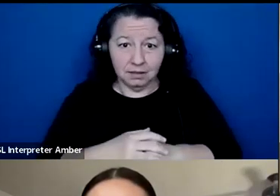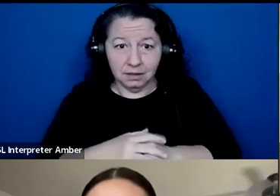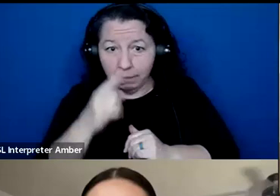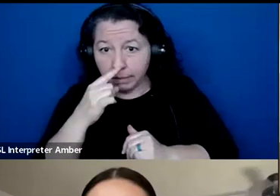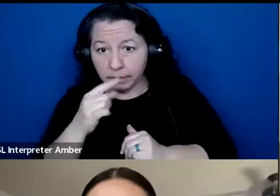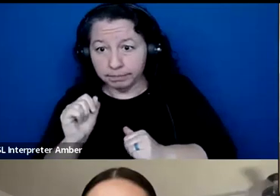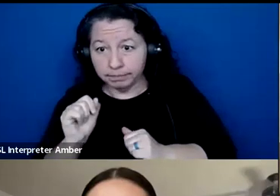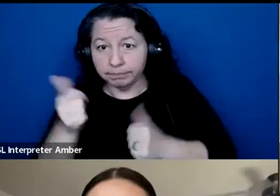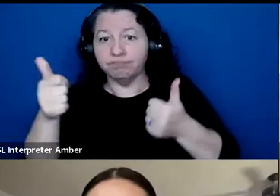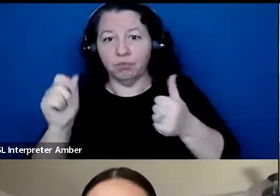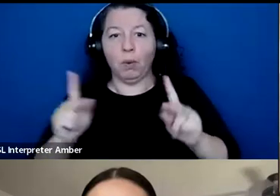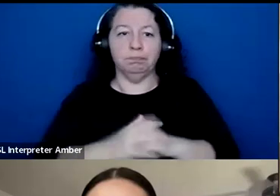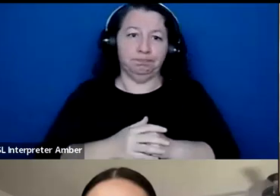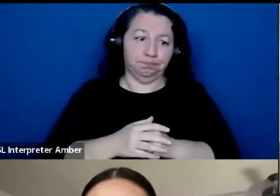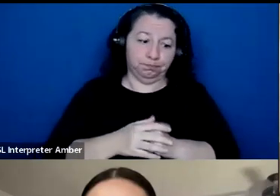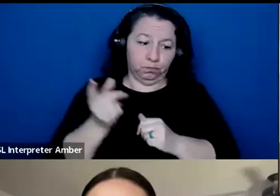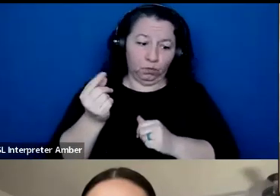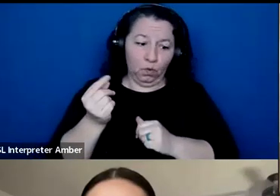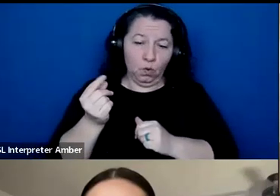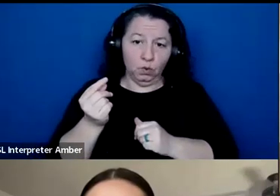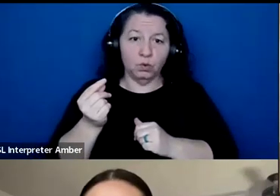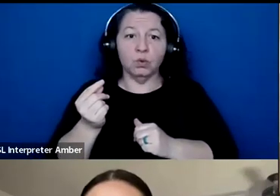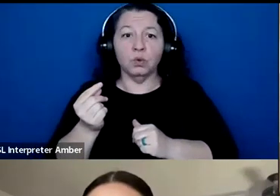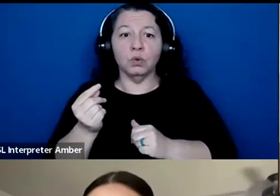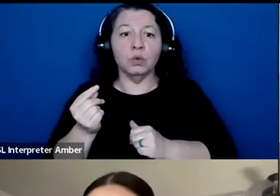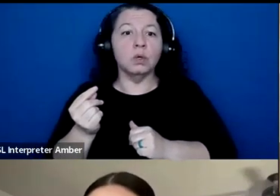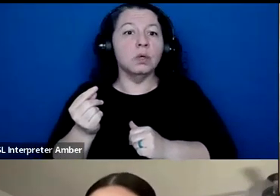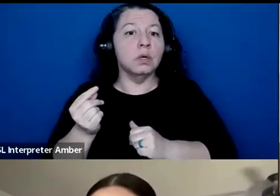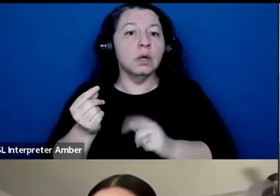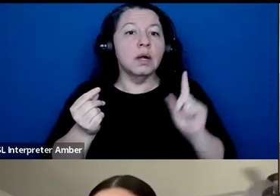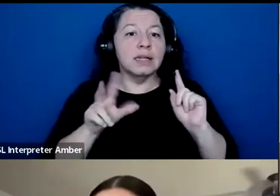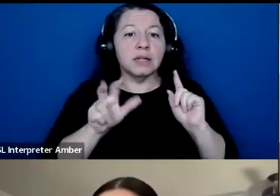The 350 US team has been working with 350 activists and